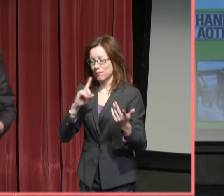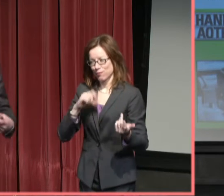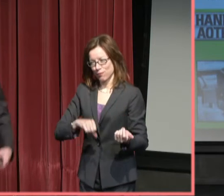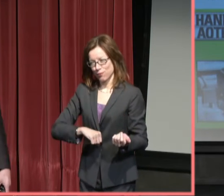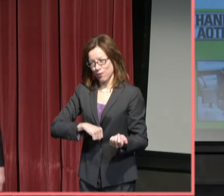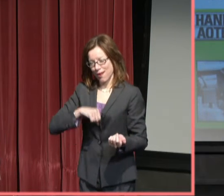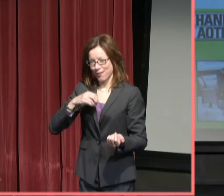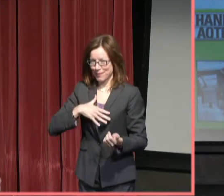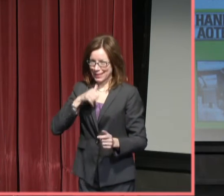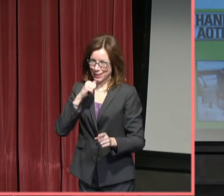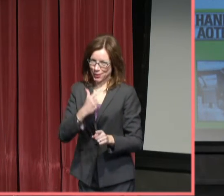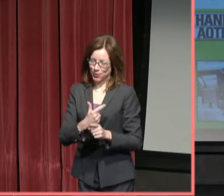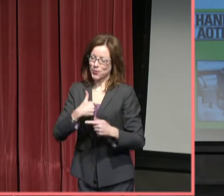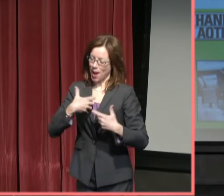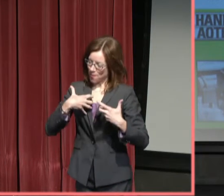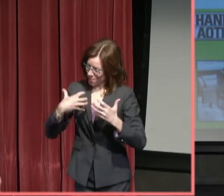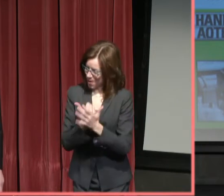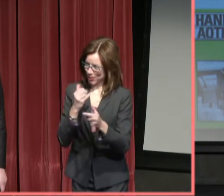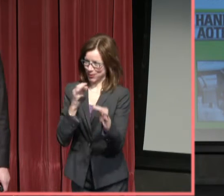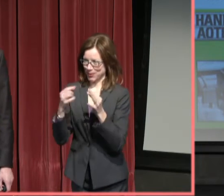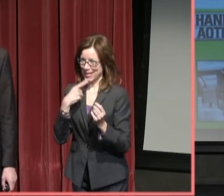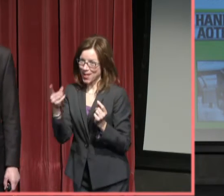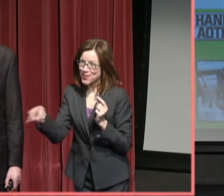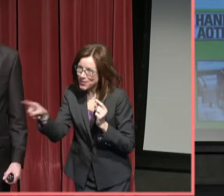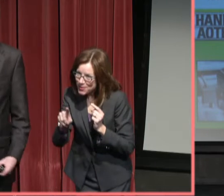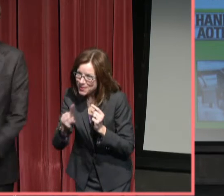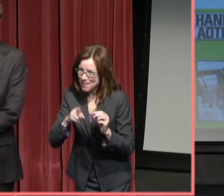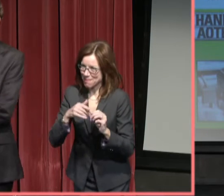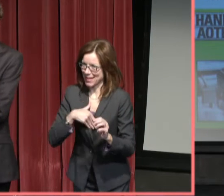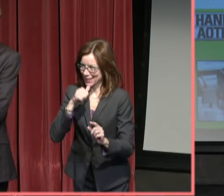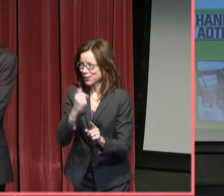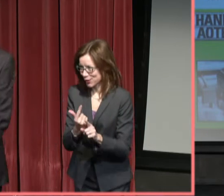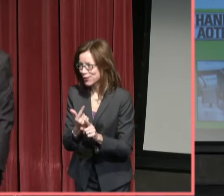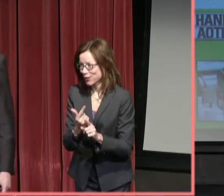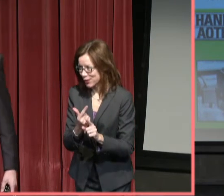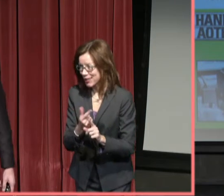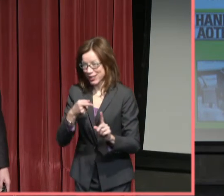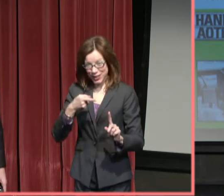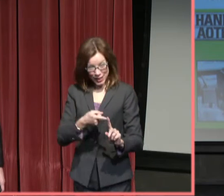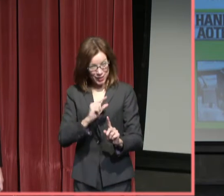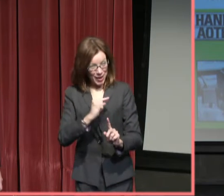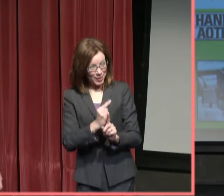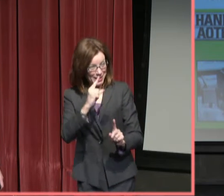of her, which is why I wanted to take this opportunity to tell you a little bit about her,